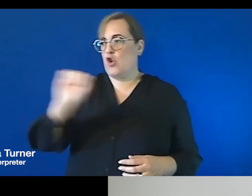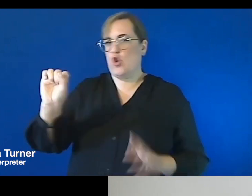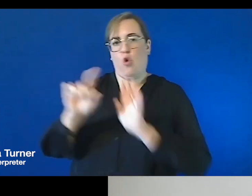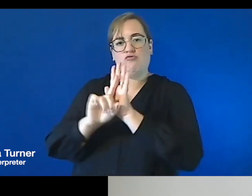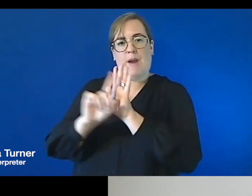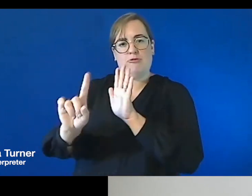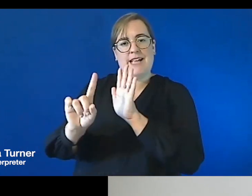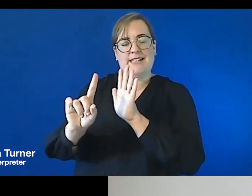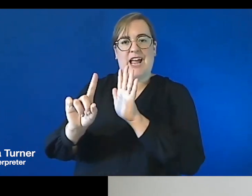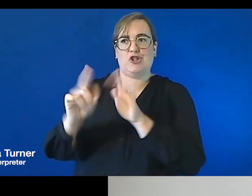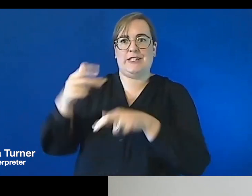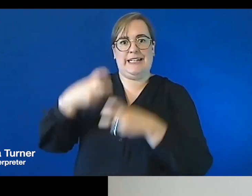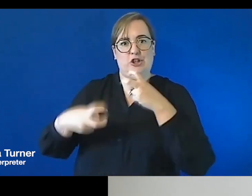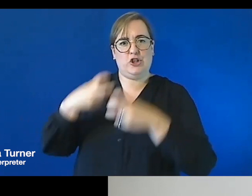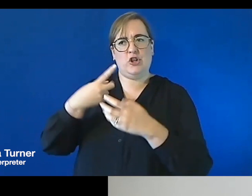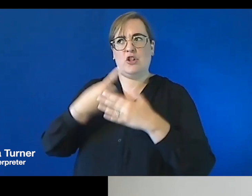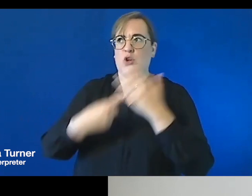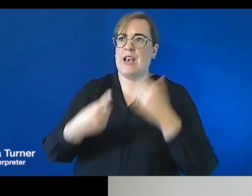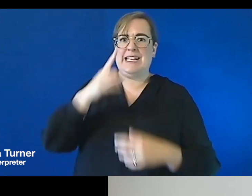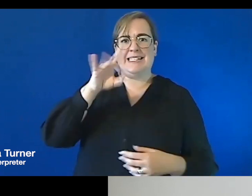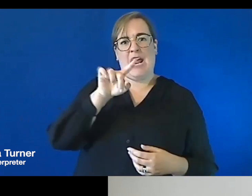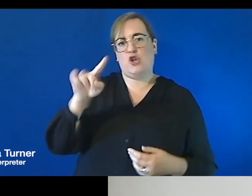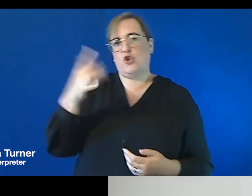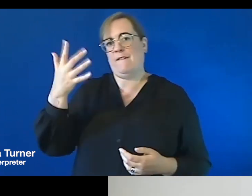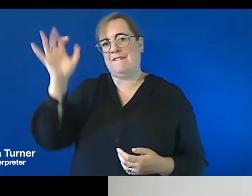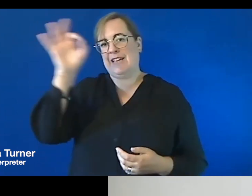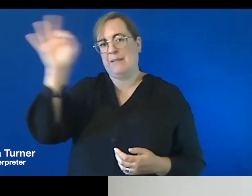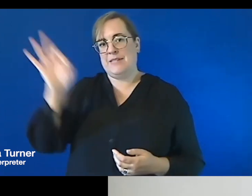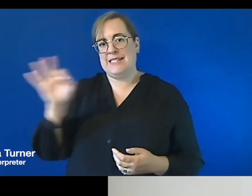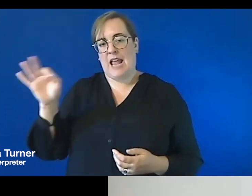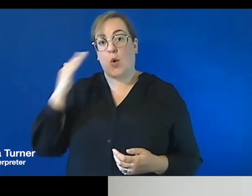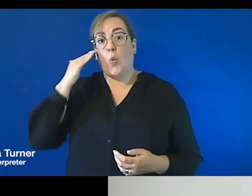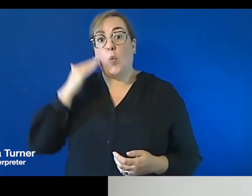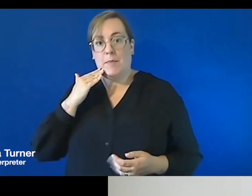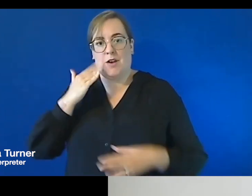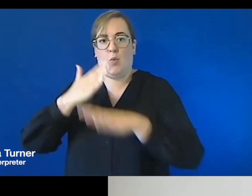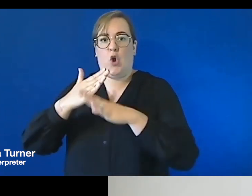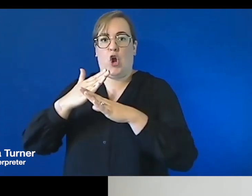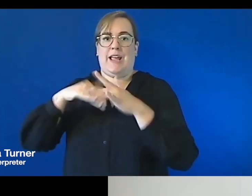issue. There's only about 10-15% of professionals who are women and other groups. Can you suggest